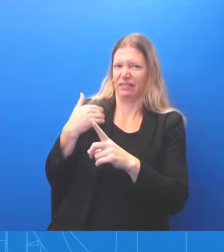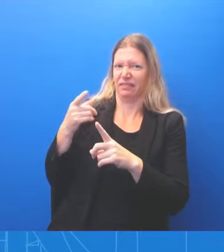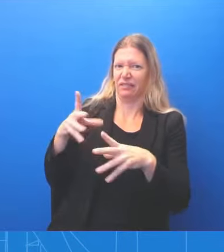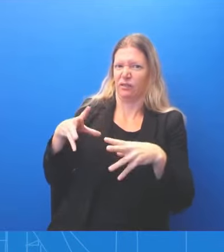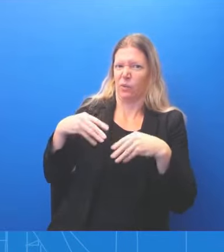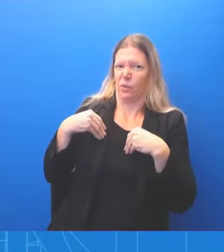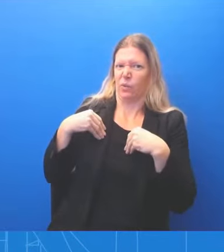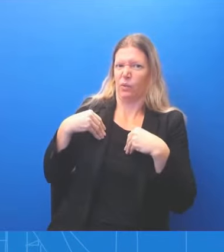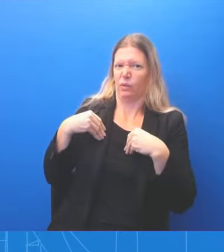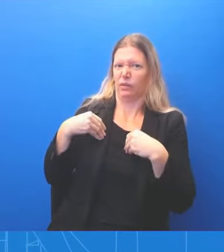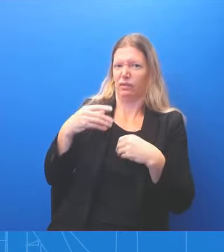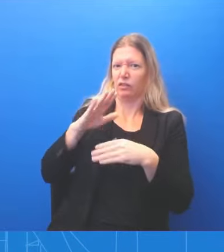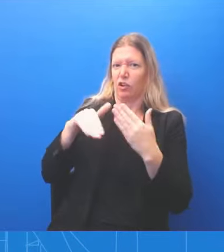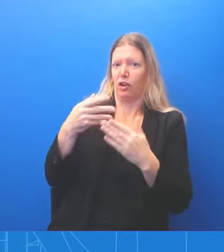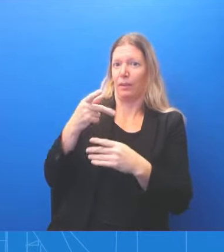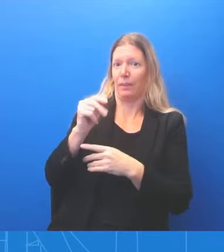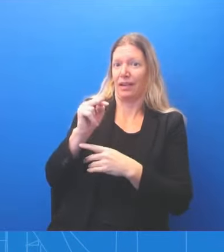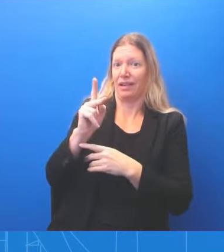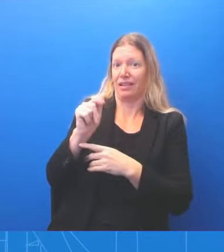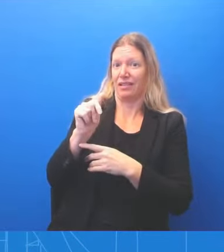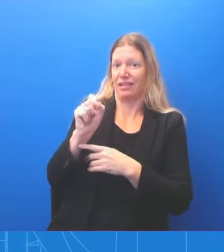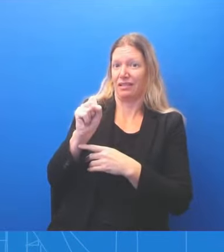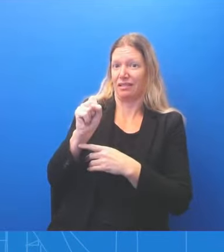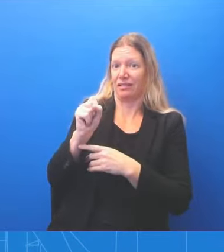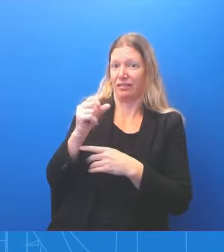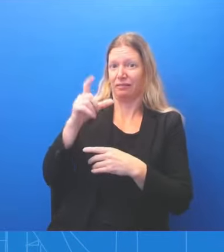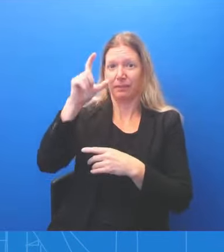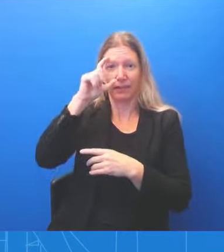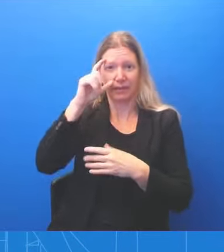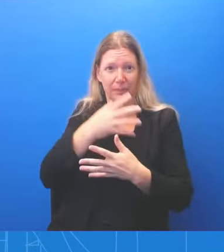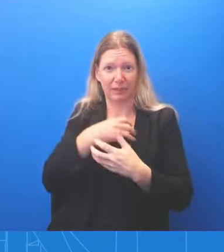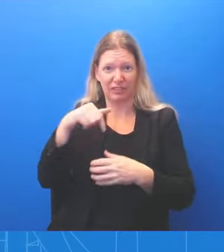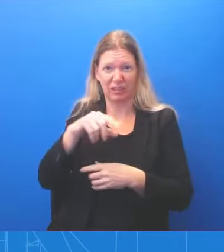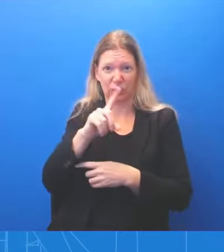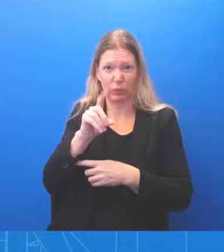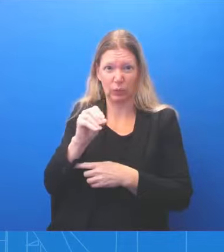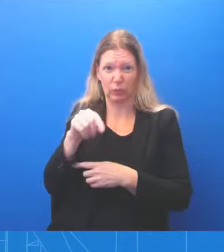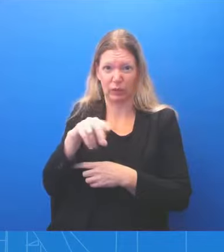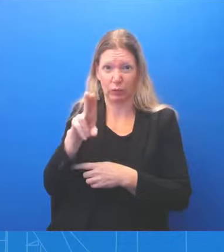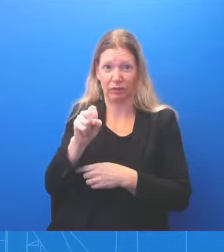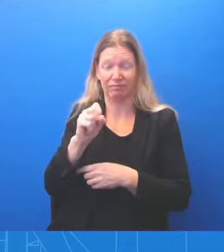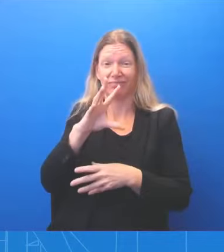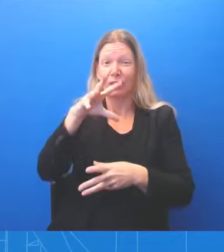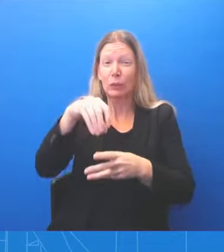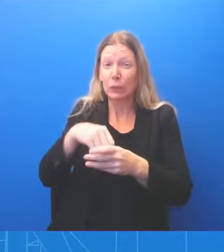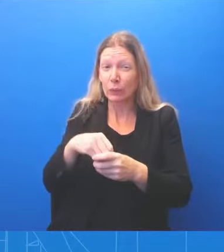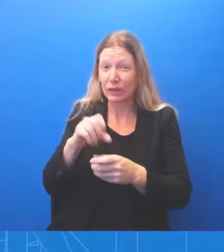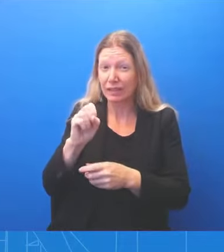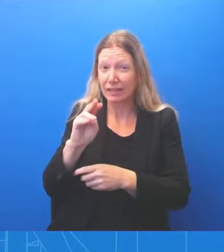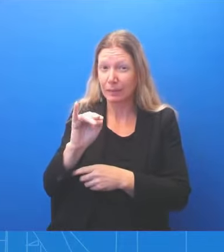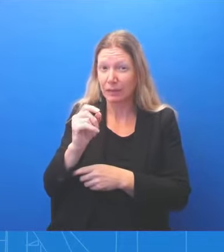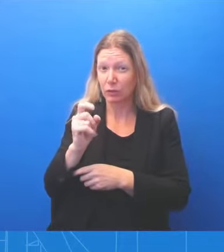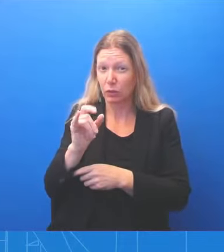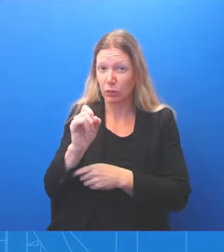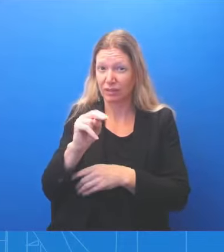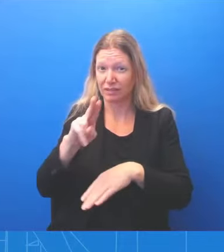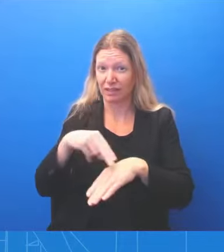And is there any chance the President is going to ask President Xi to let the pandas stay?